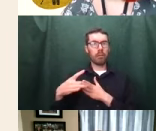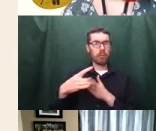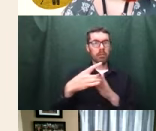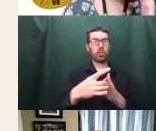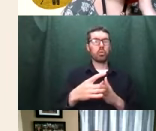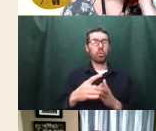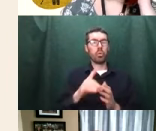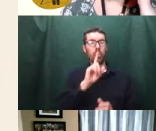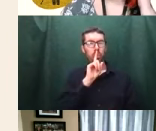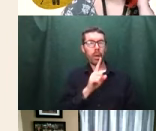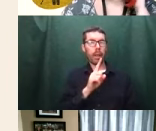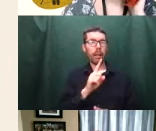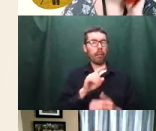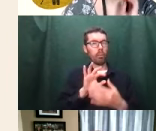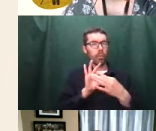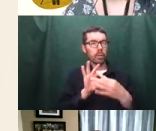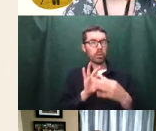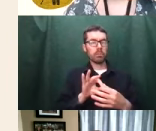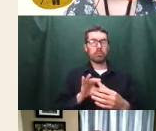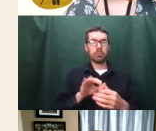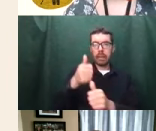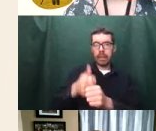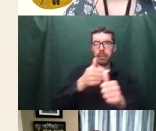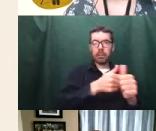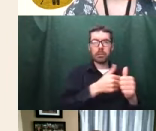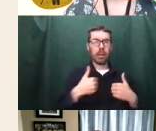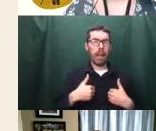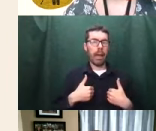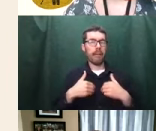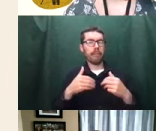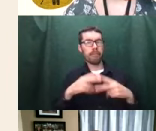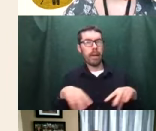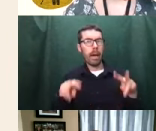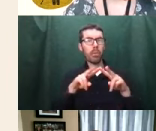we are all valued. We have gifts, we have skills, we have knowledge, we have time to